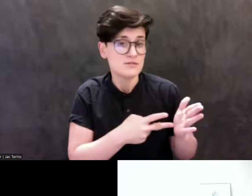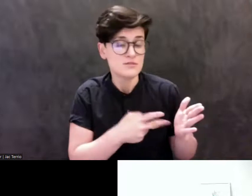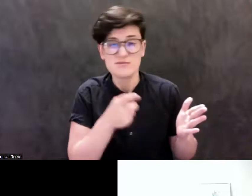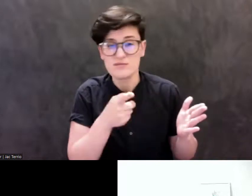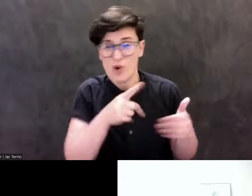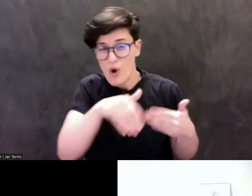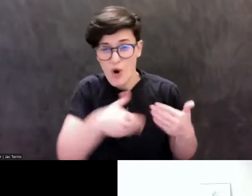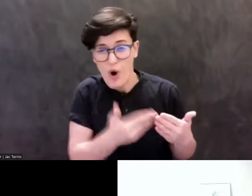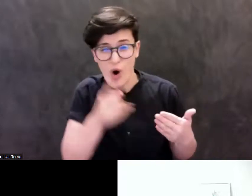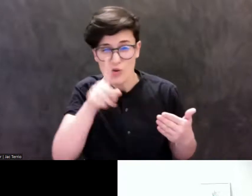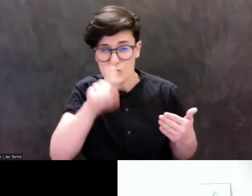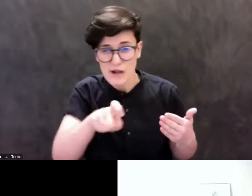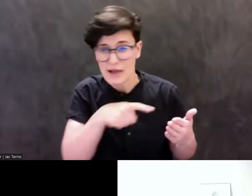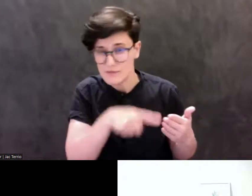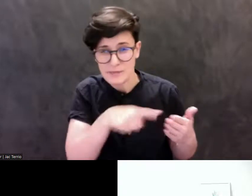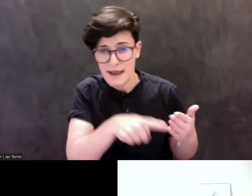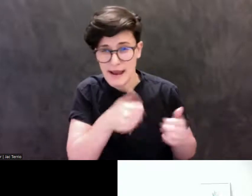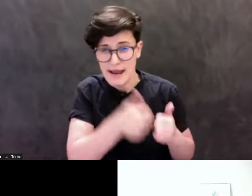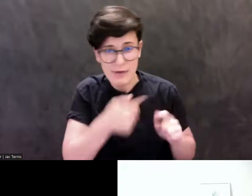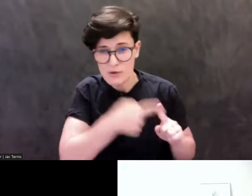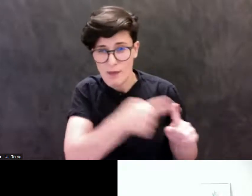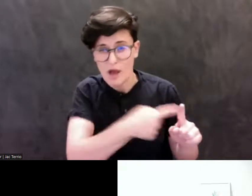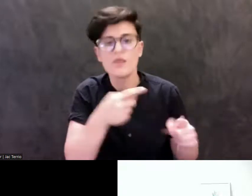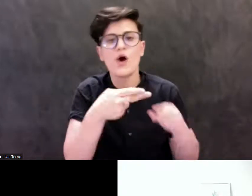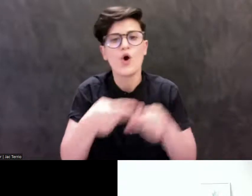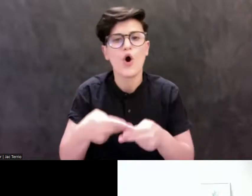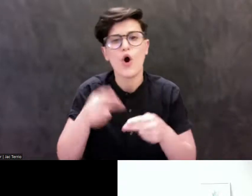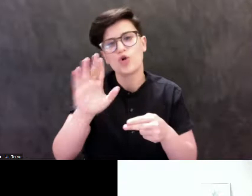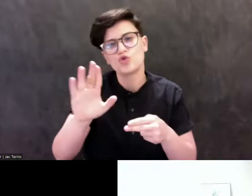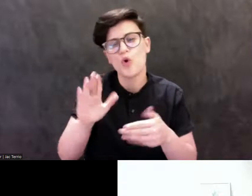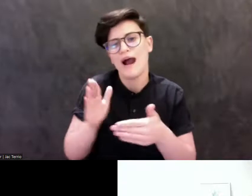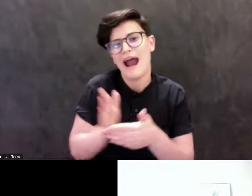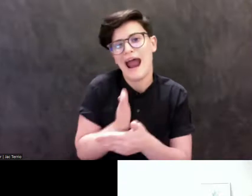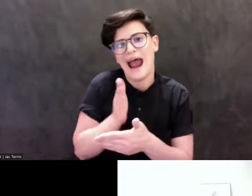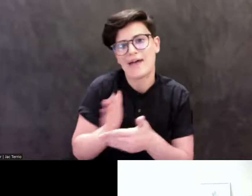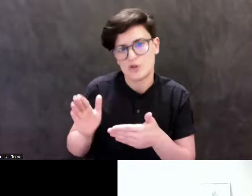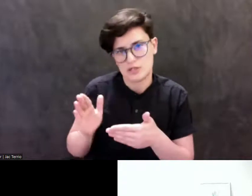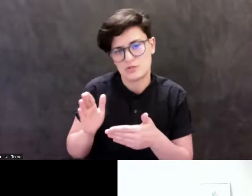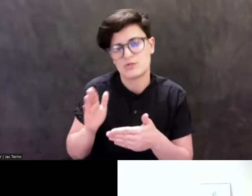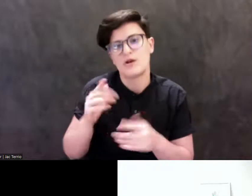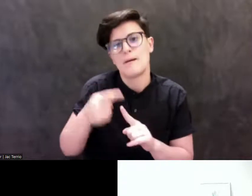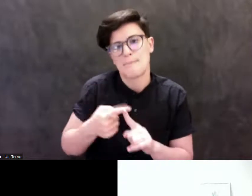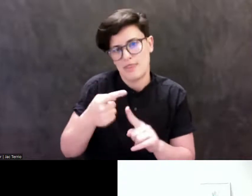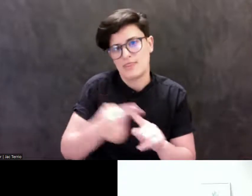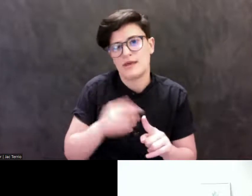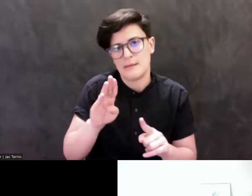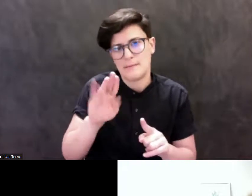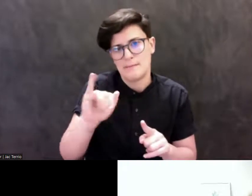your average monthly bill. That means what your new bill is everyone.